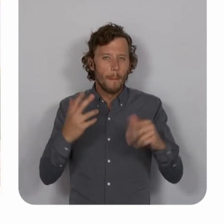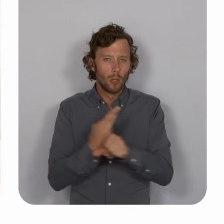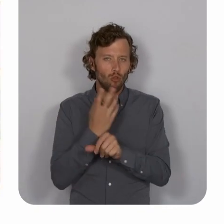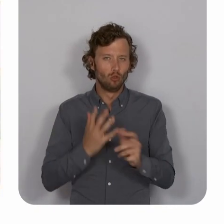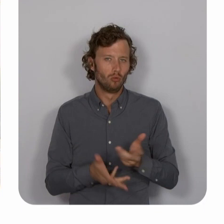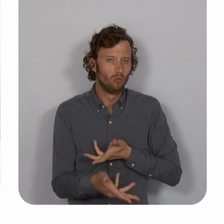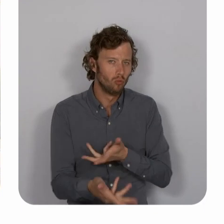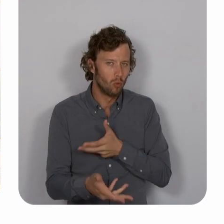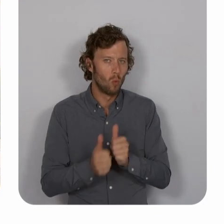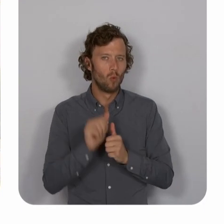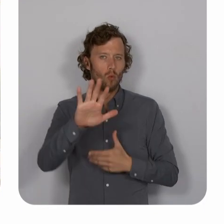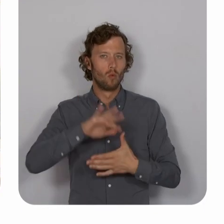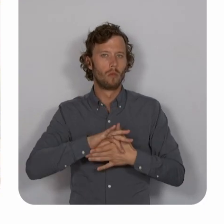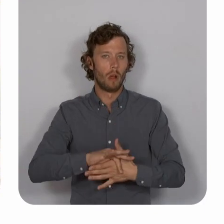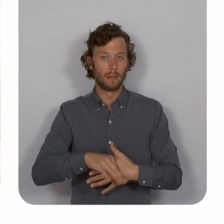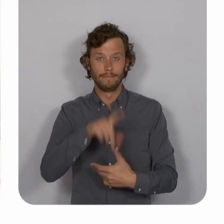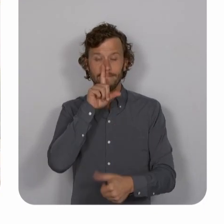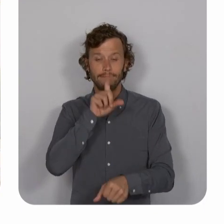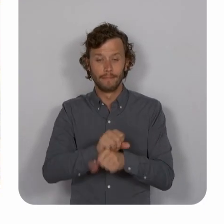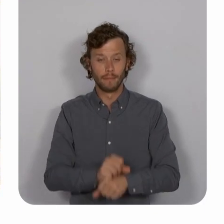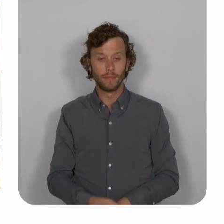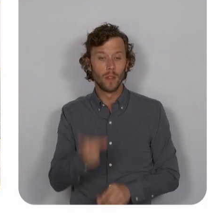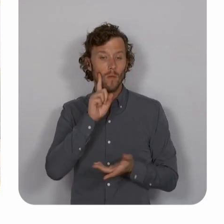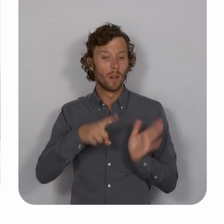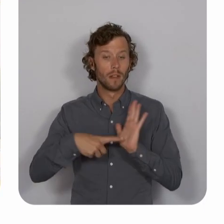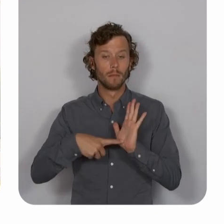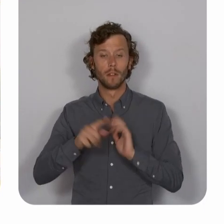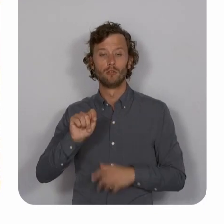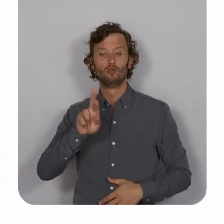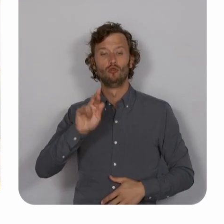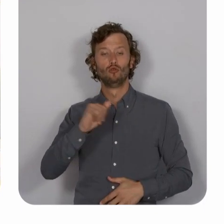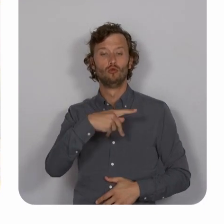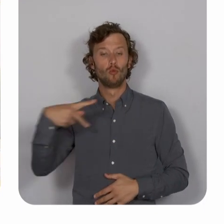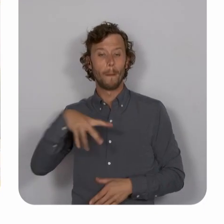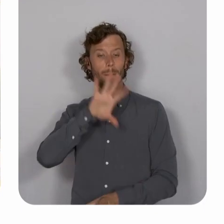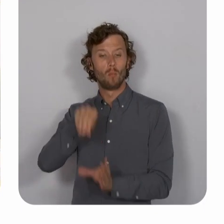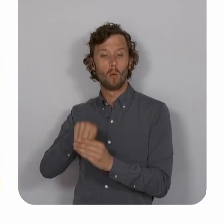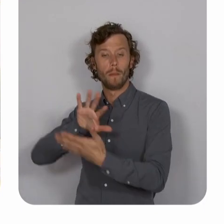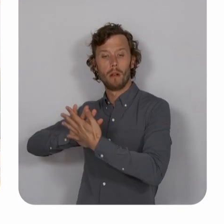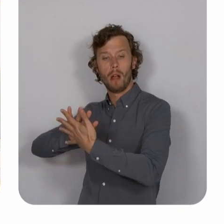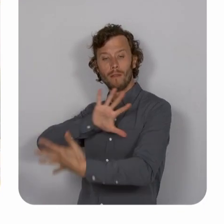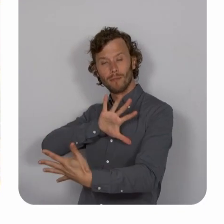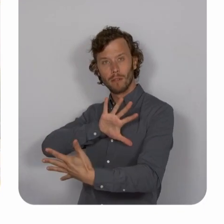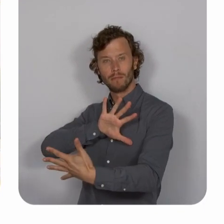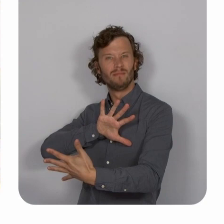For example, TRIPP incorporated Passthrough and boosted their seven-day average,